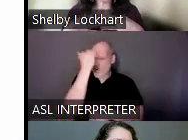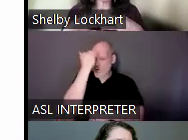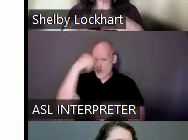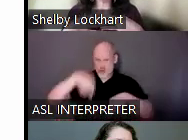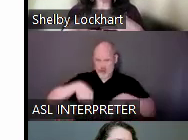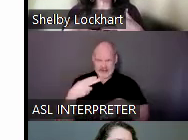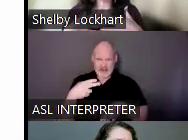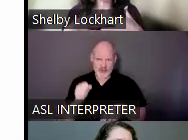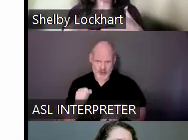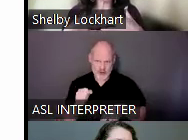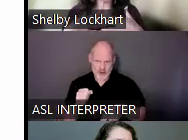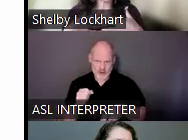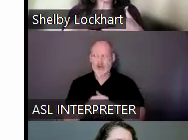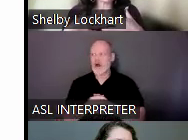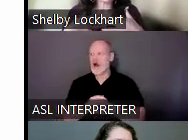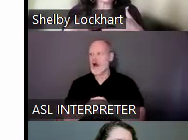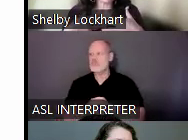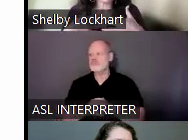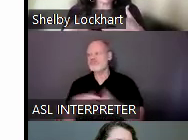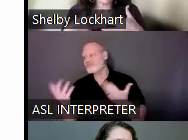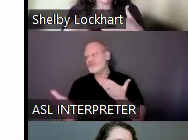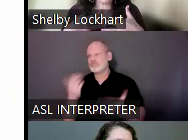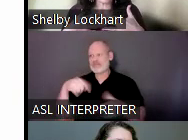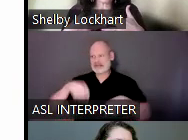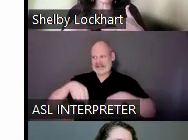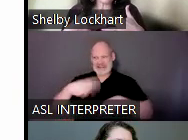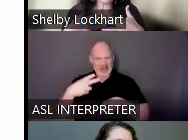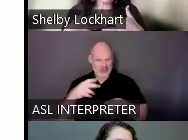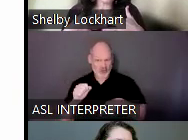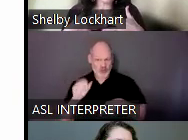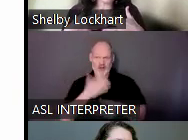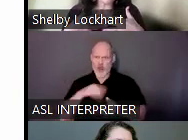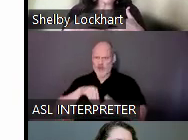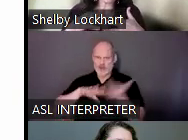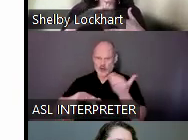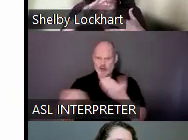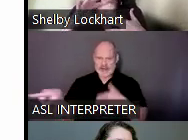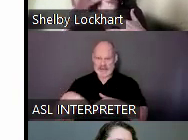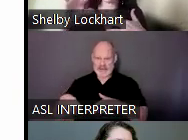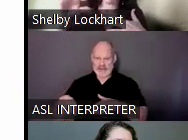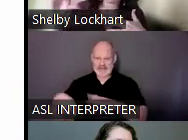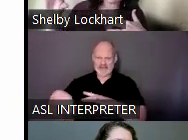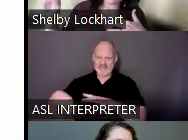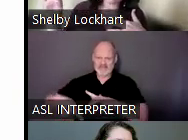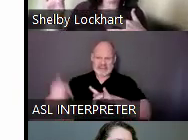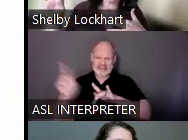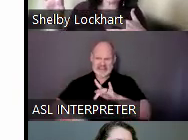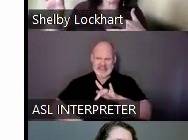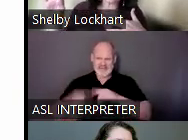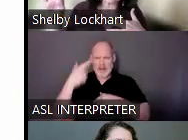and our students are not coming to school because outside of school they're seeing